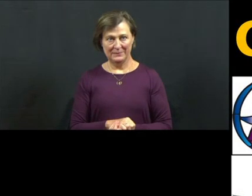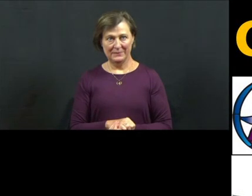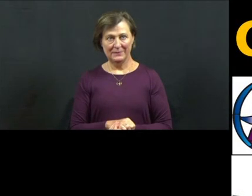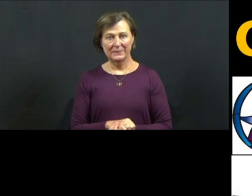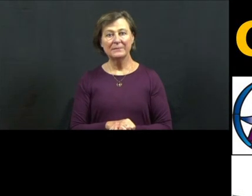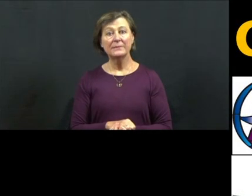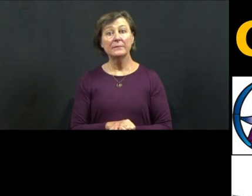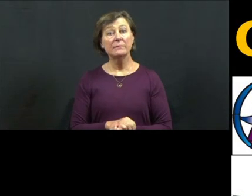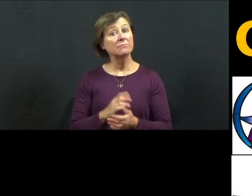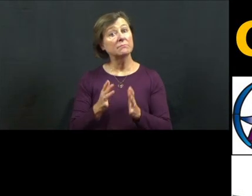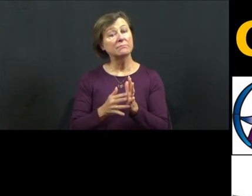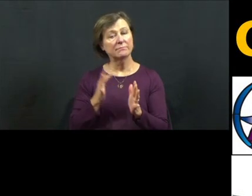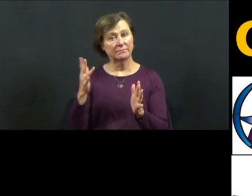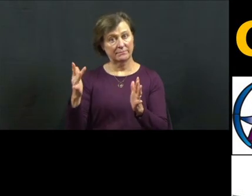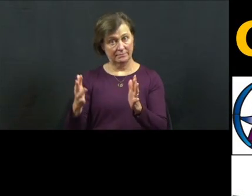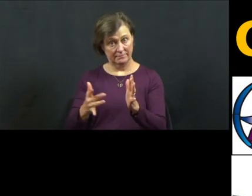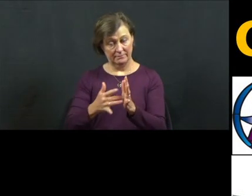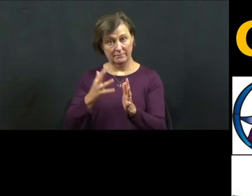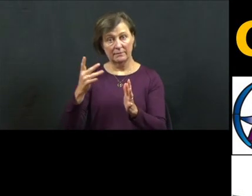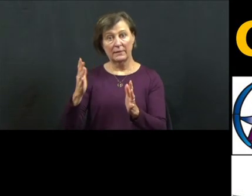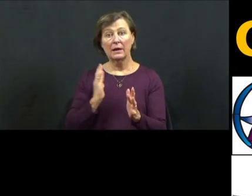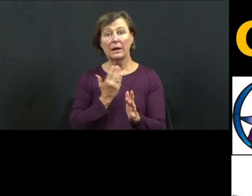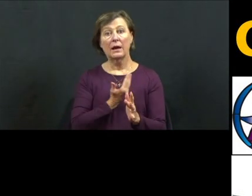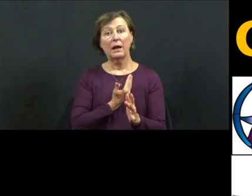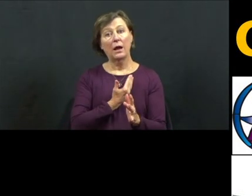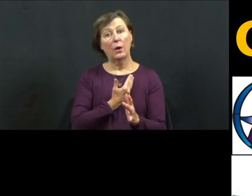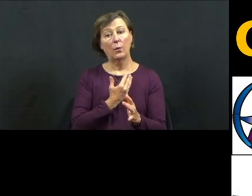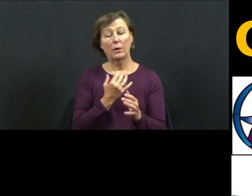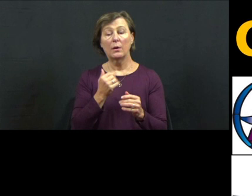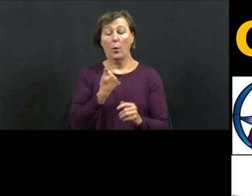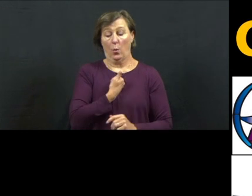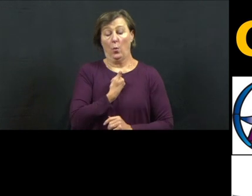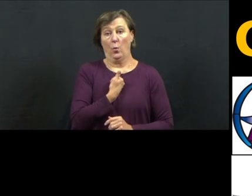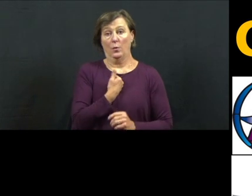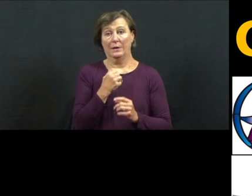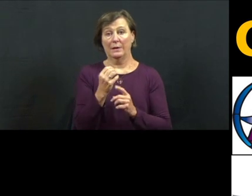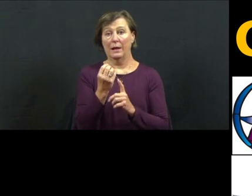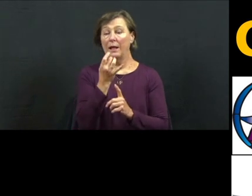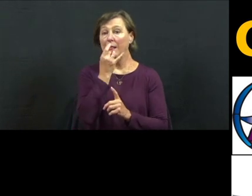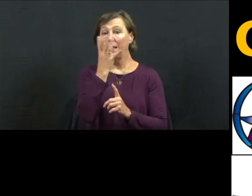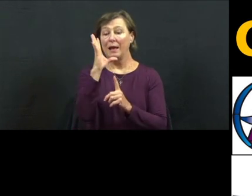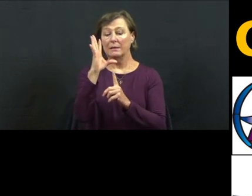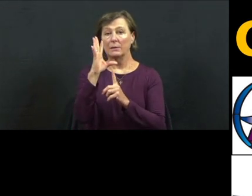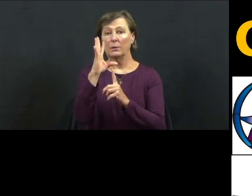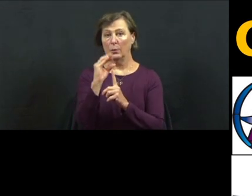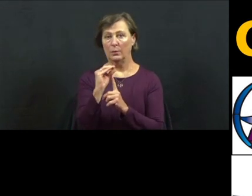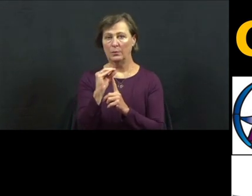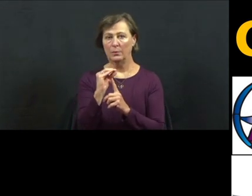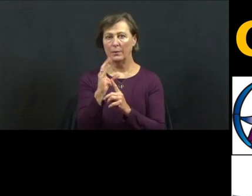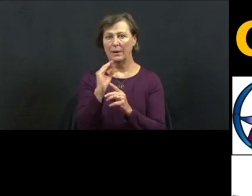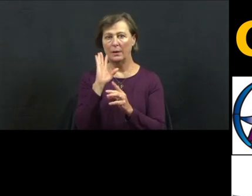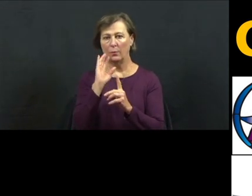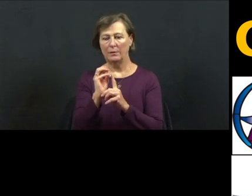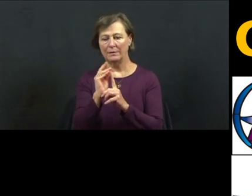At times, our own light goes out, and is rekindled by a spark from another